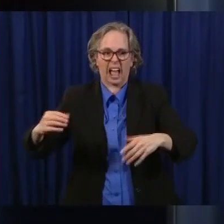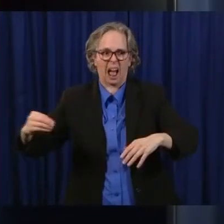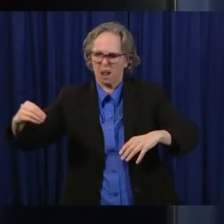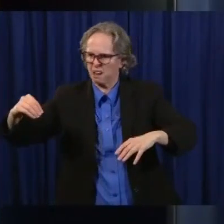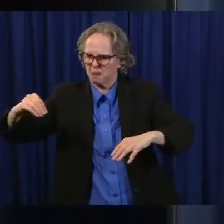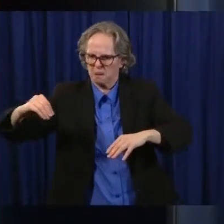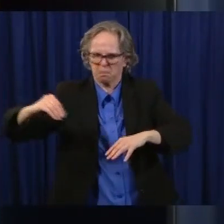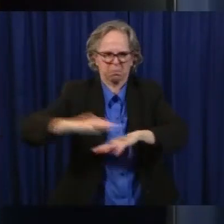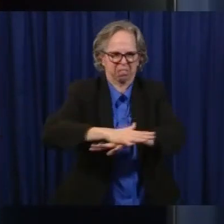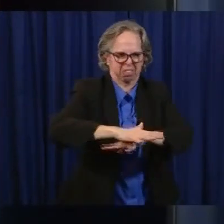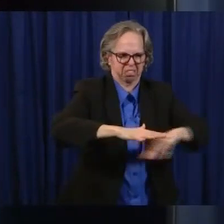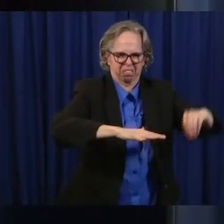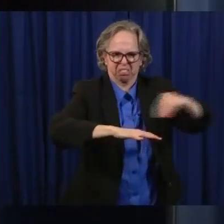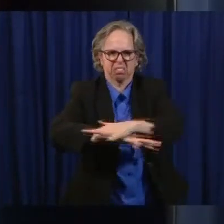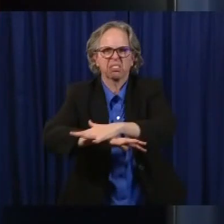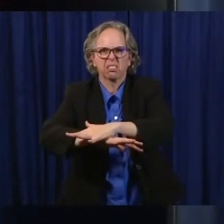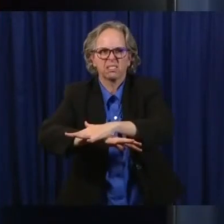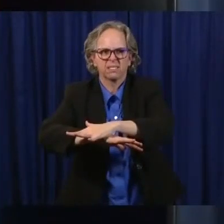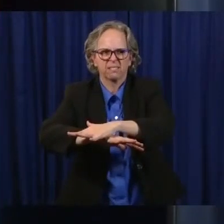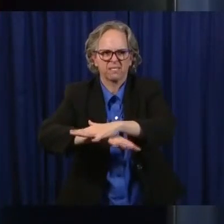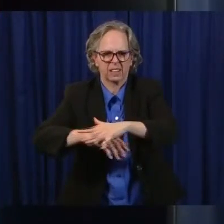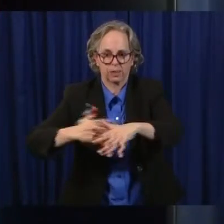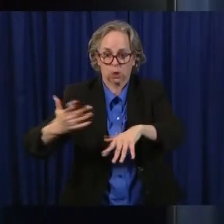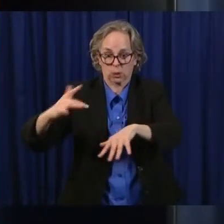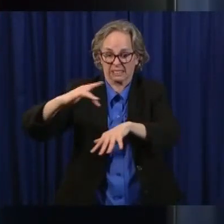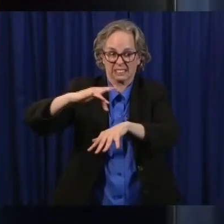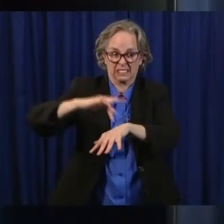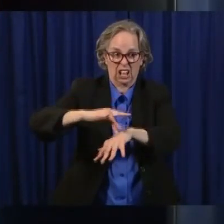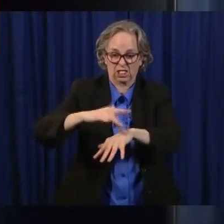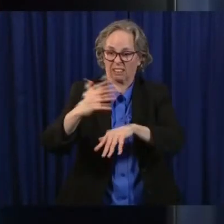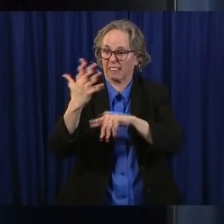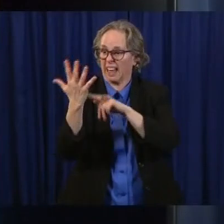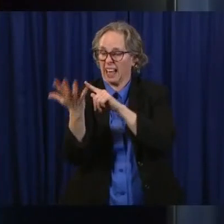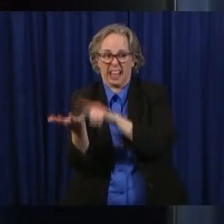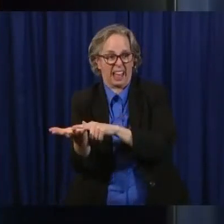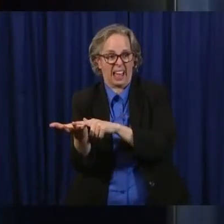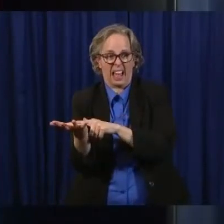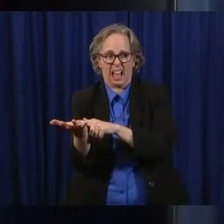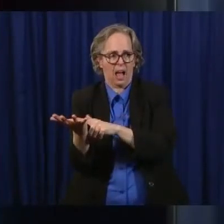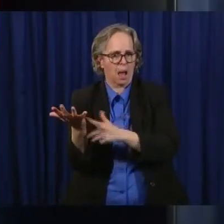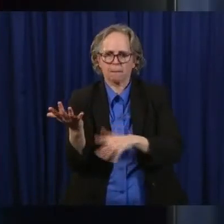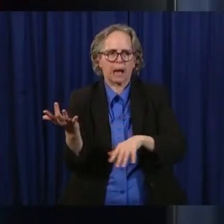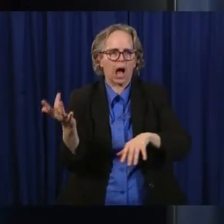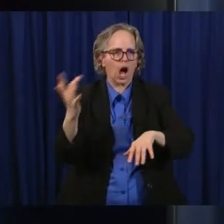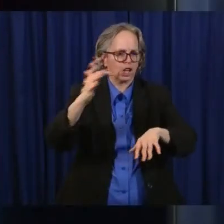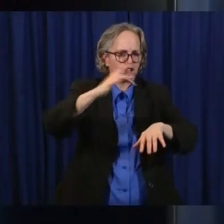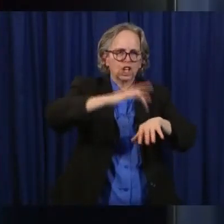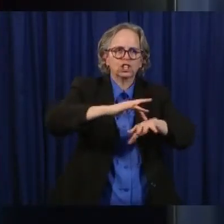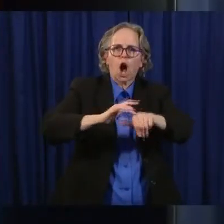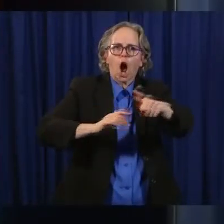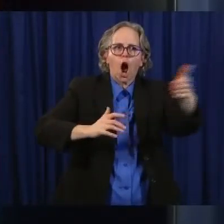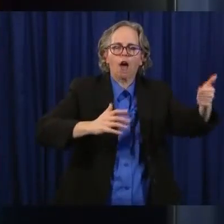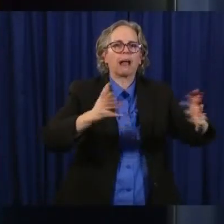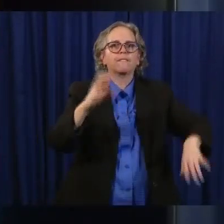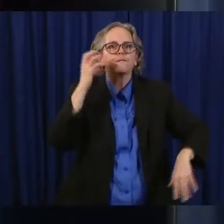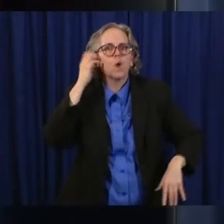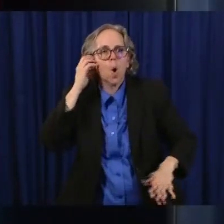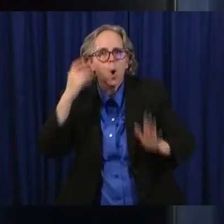HAVE TO DEAL WITH THE CONTAMINATION ON YOUR HAND. YOU WILL SEE AN EXAMPLE OF THAT IN A BIT. THEN CROSS CONTAMINATION FROM